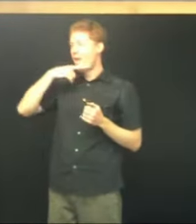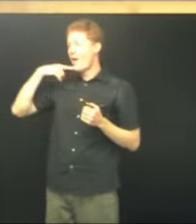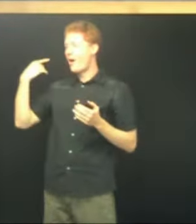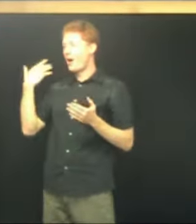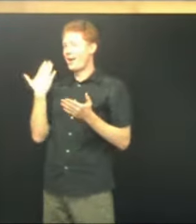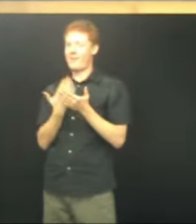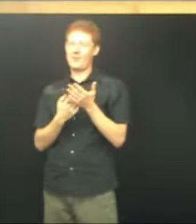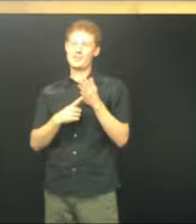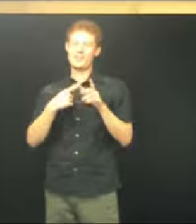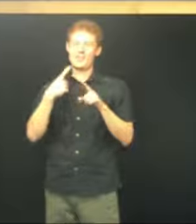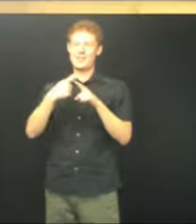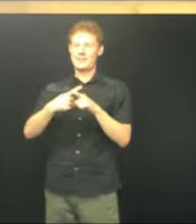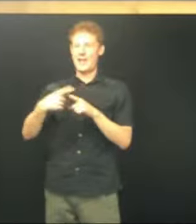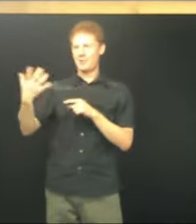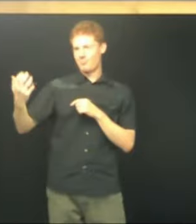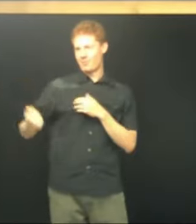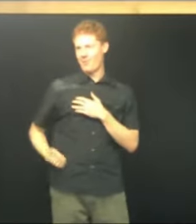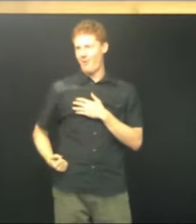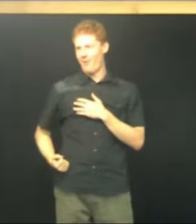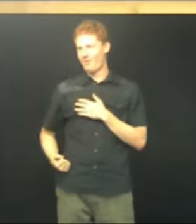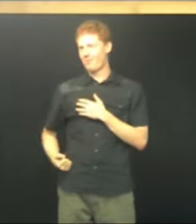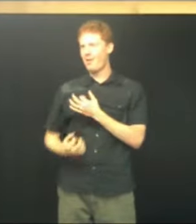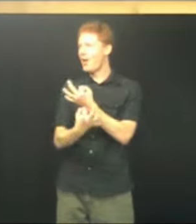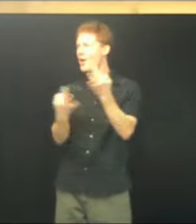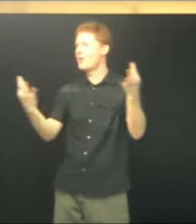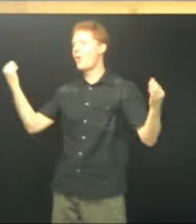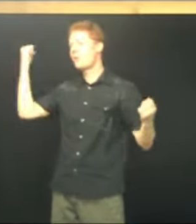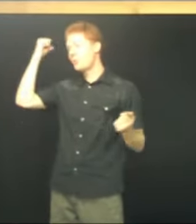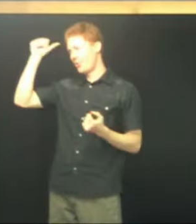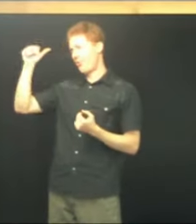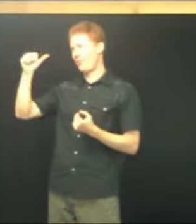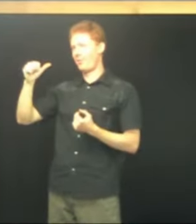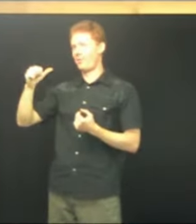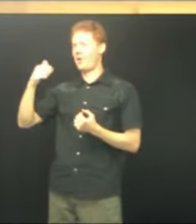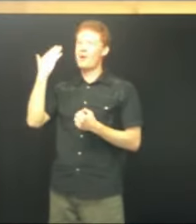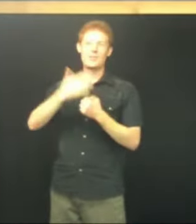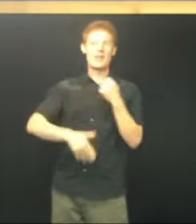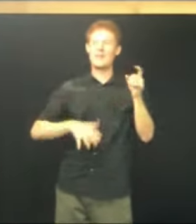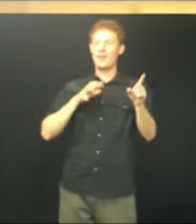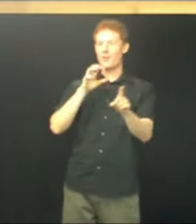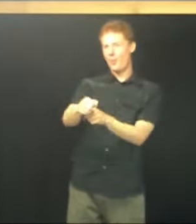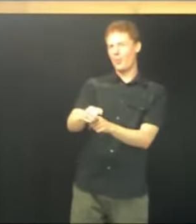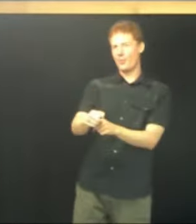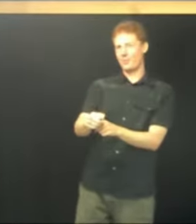Or perhaps a little lie on your tax return no one will know, you will never get caught